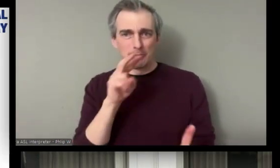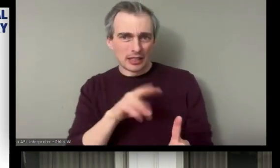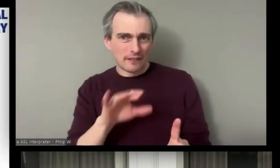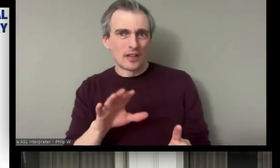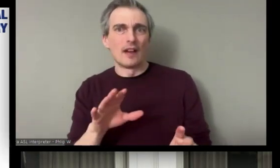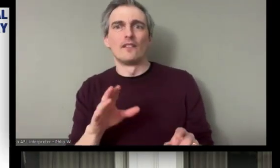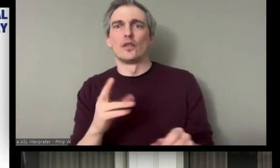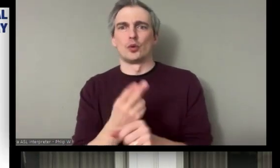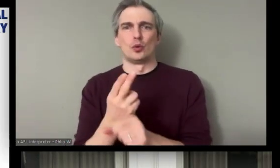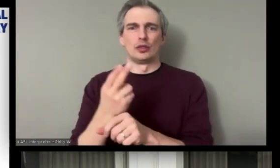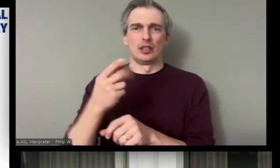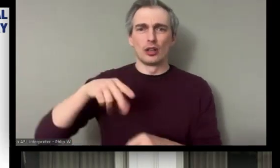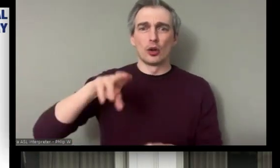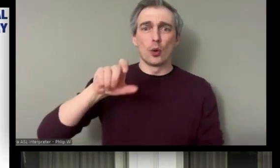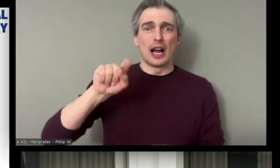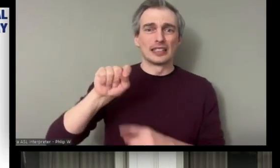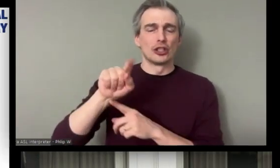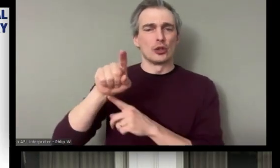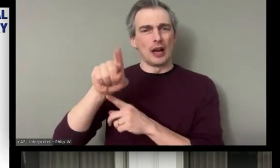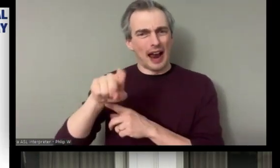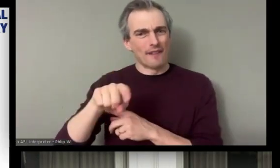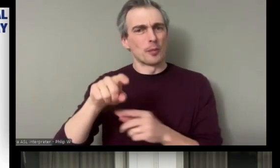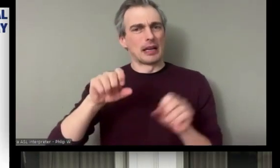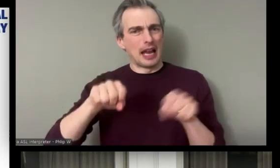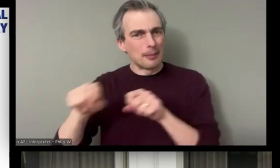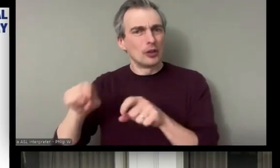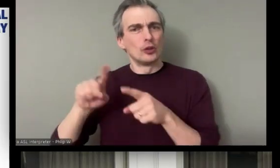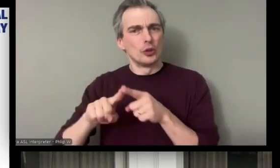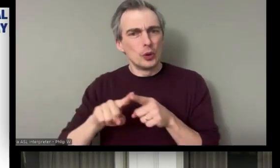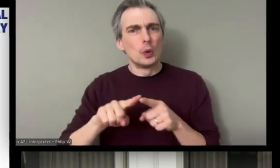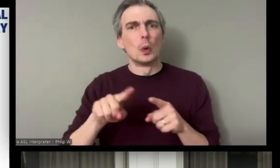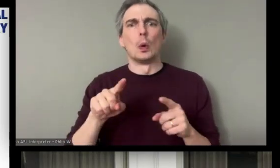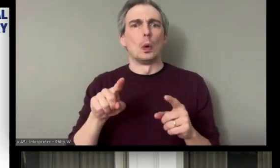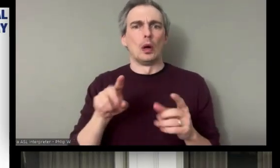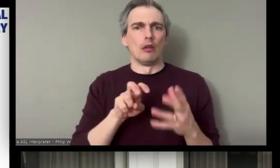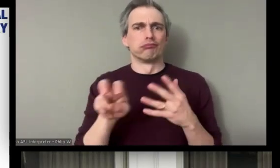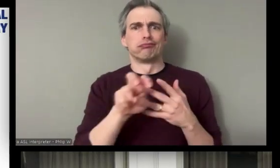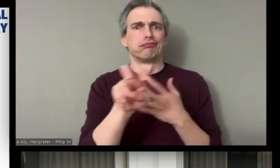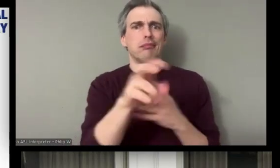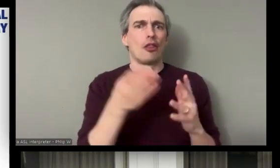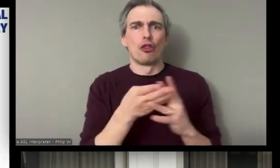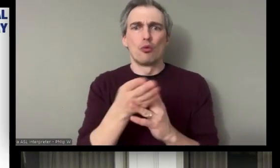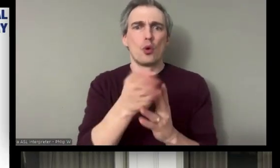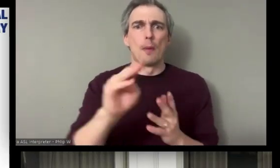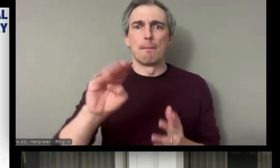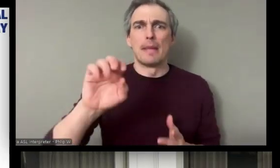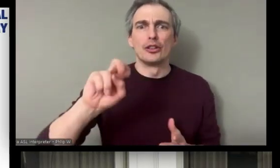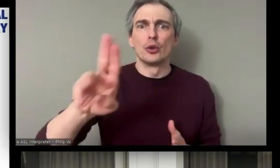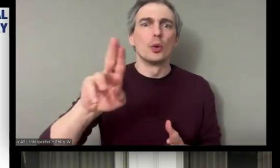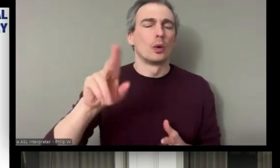you know, you have to navigate a menu. You have to get to a thing. It's just like the start menu on Windows or something.